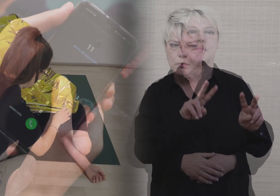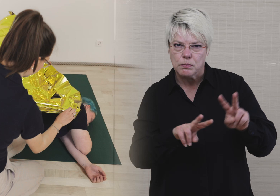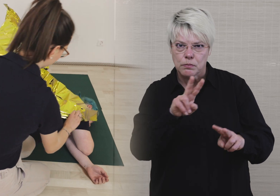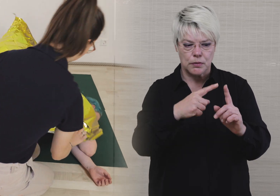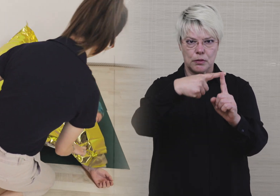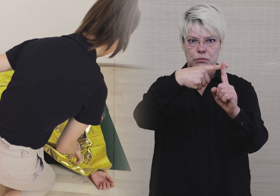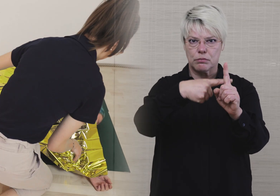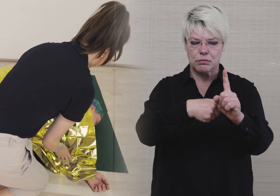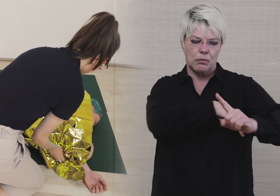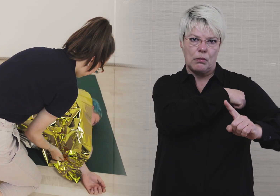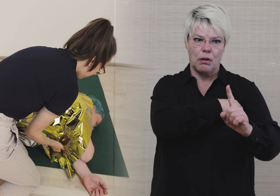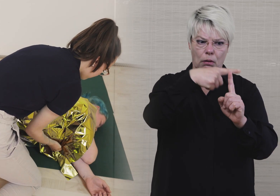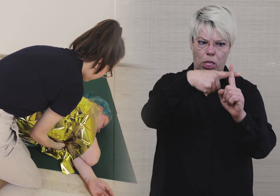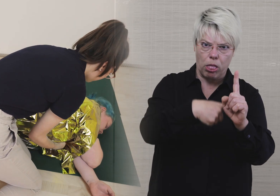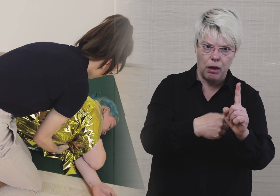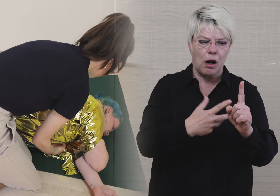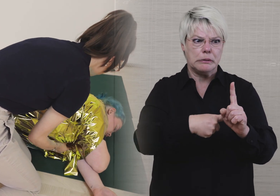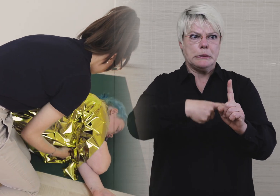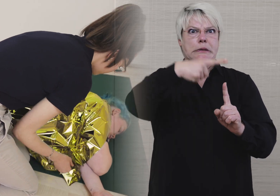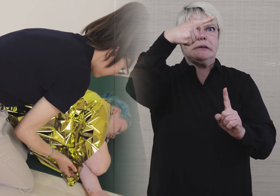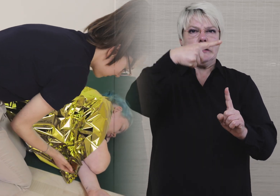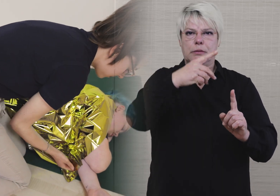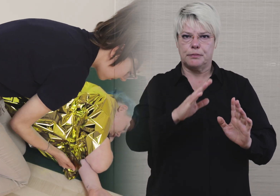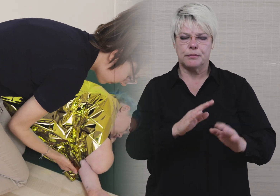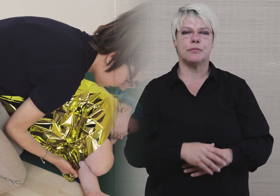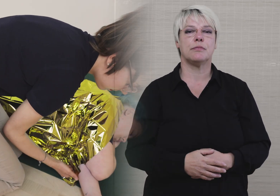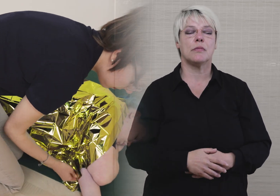3: take care that the body-temperature remains normal